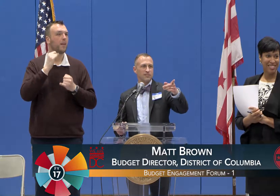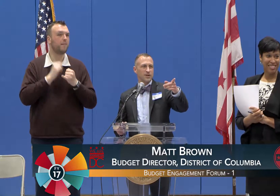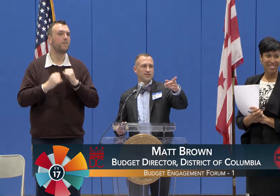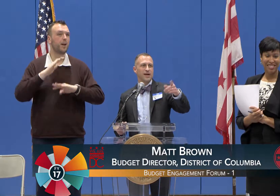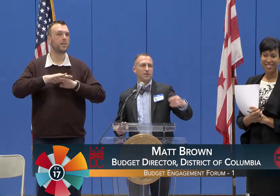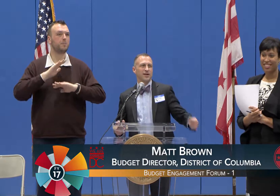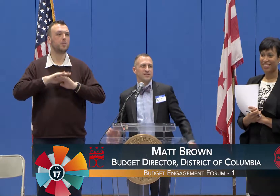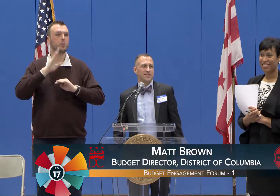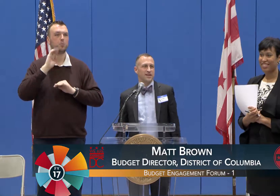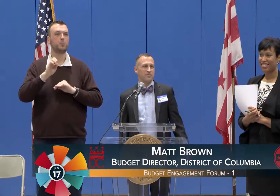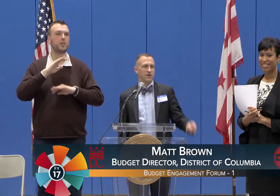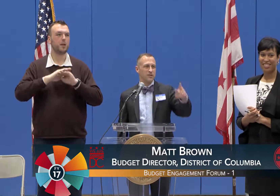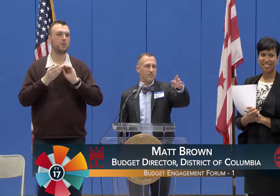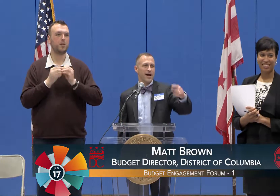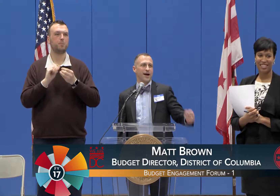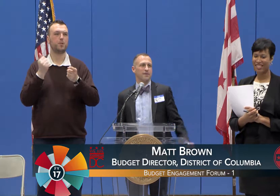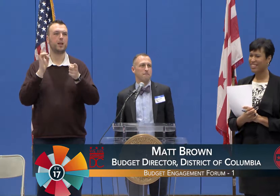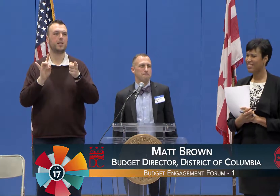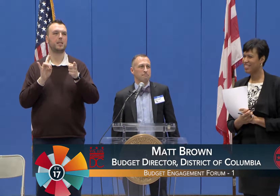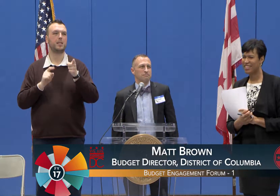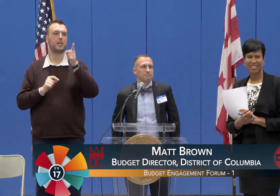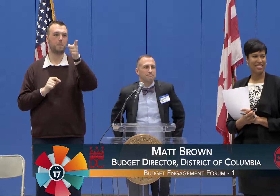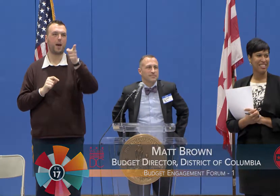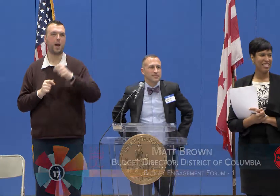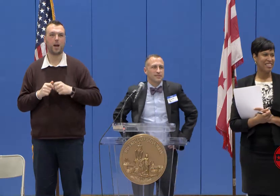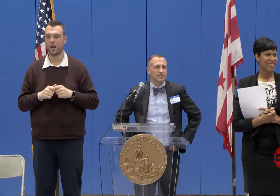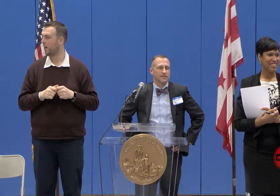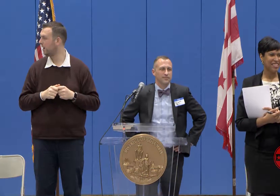TO BE TABLE 18 OVER HERE IN THE BACK.